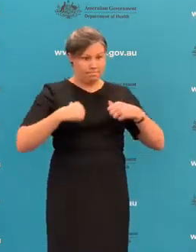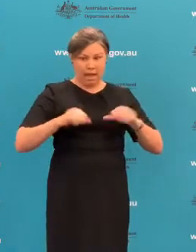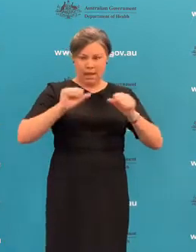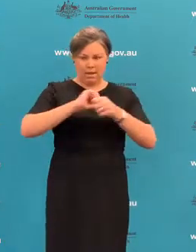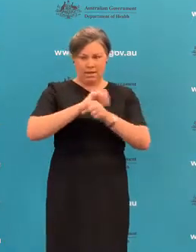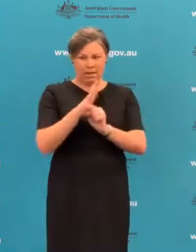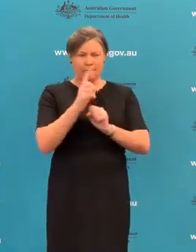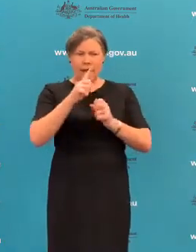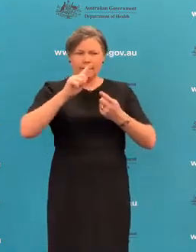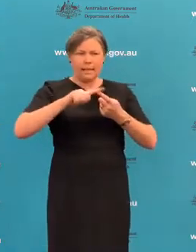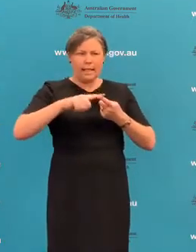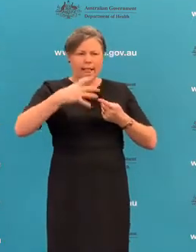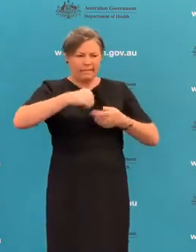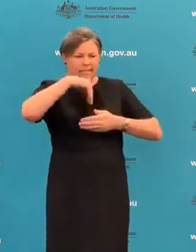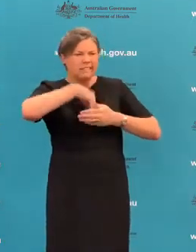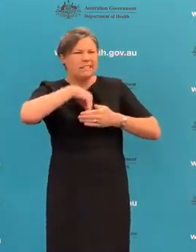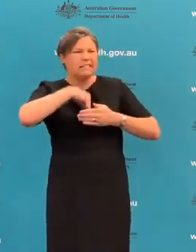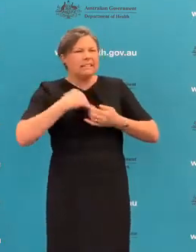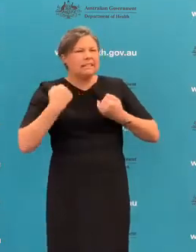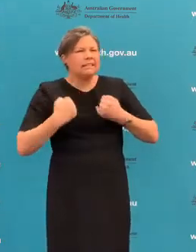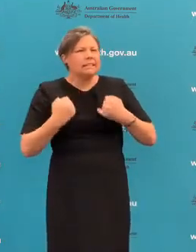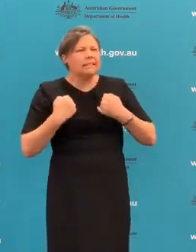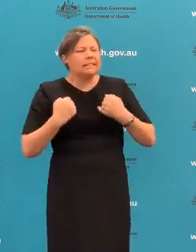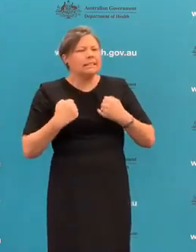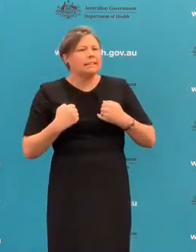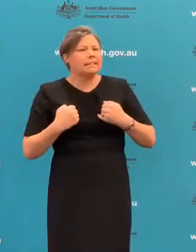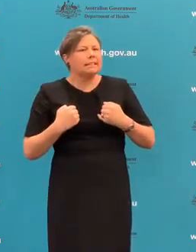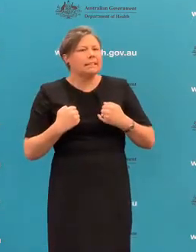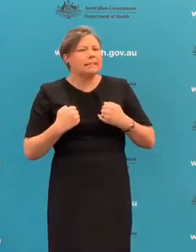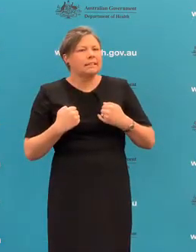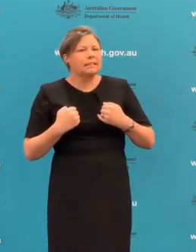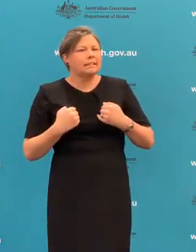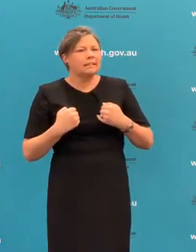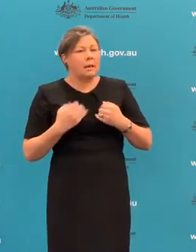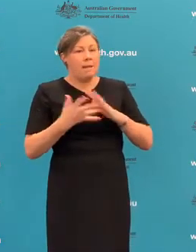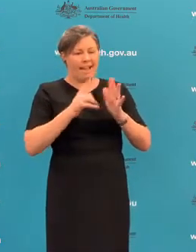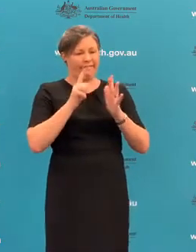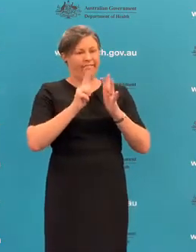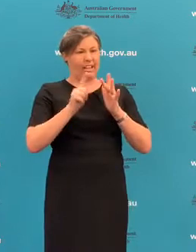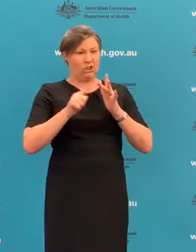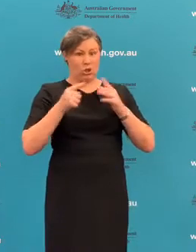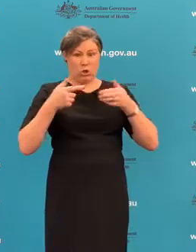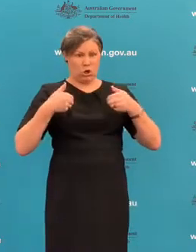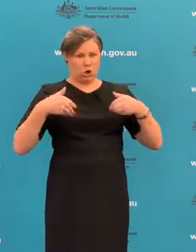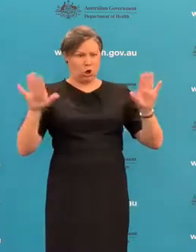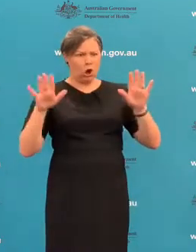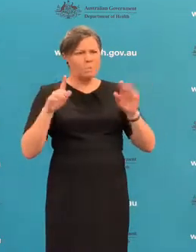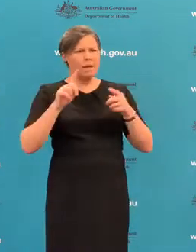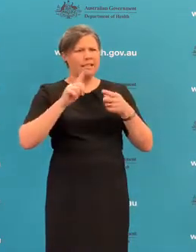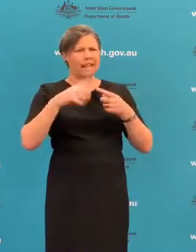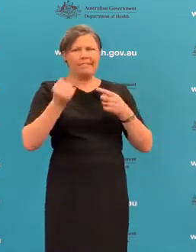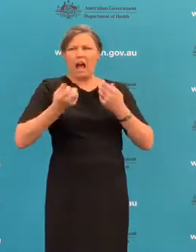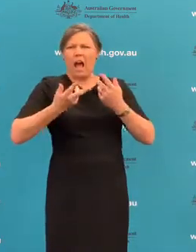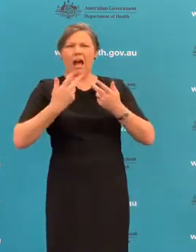infected with COVID-19 and then recovering from the acute infection, we've seen increasing numbers of people who've had